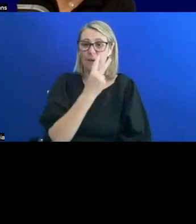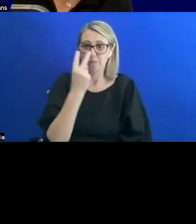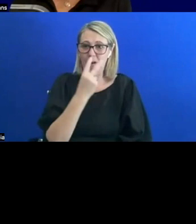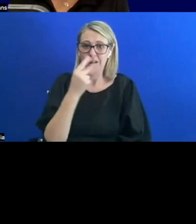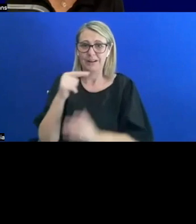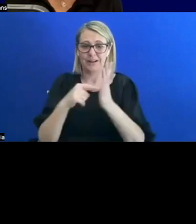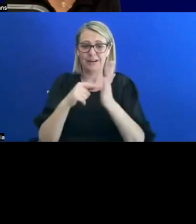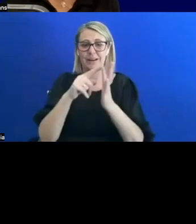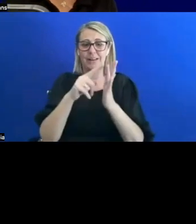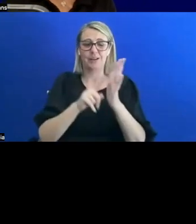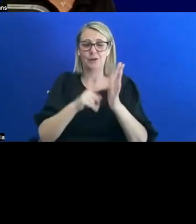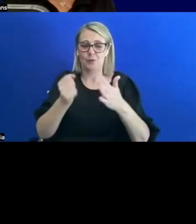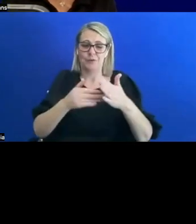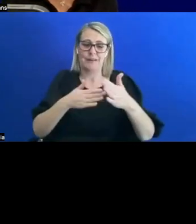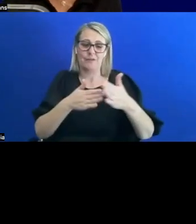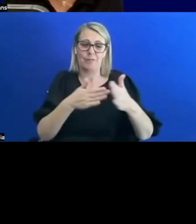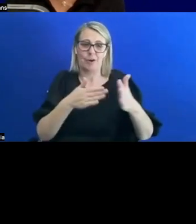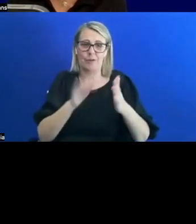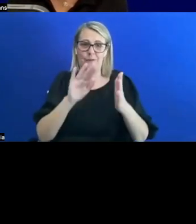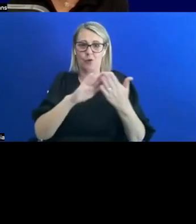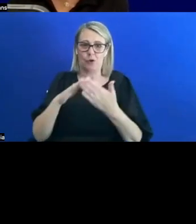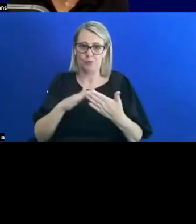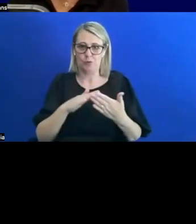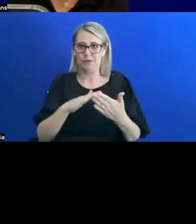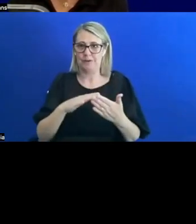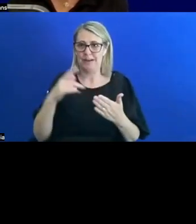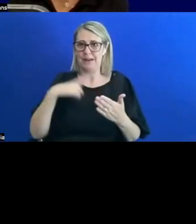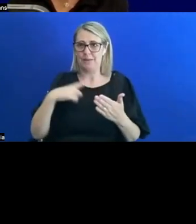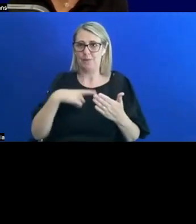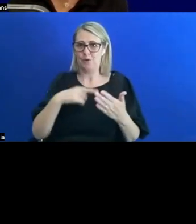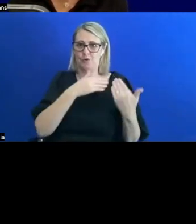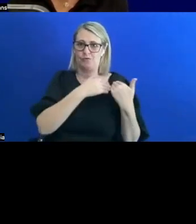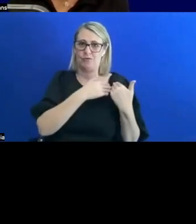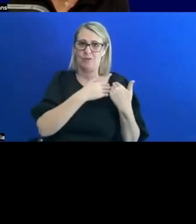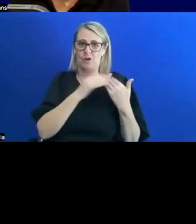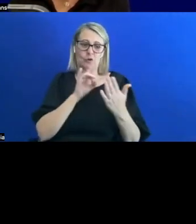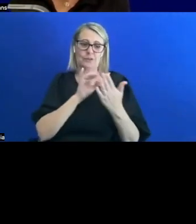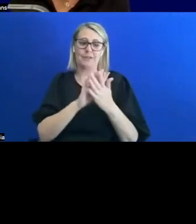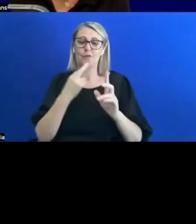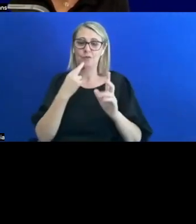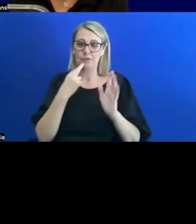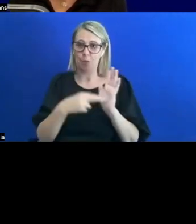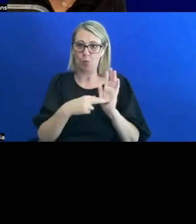barriers to our community due to them relying on self-reporting, being geared towards an adult